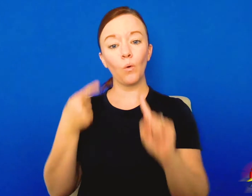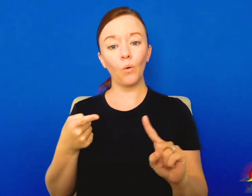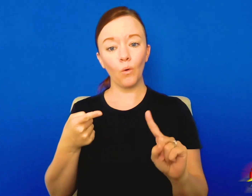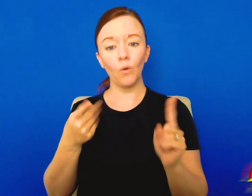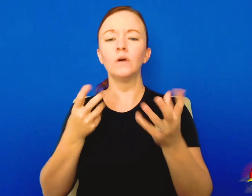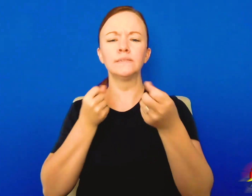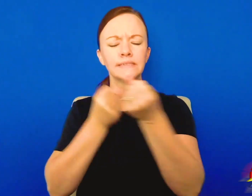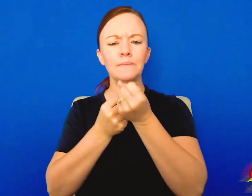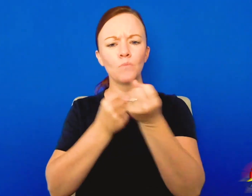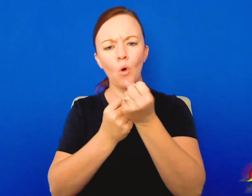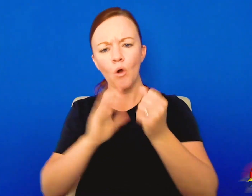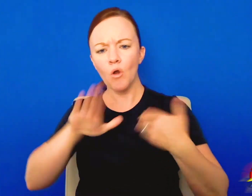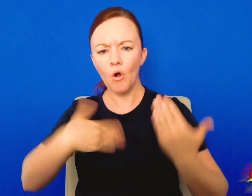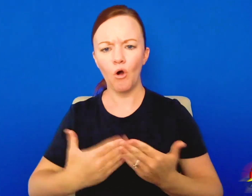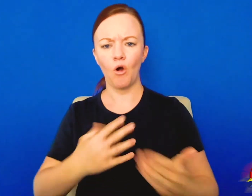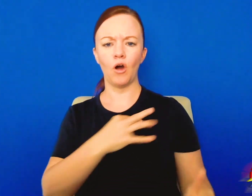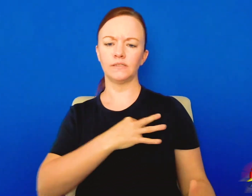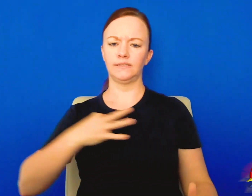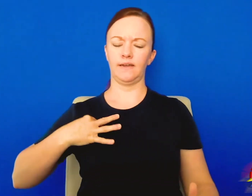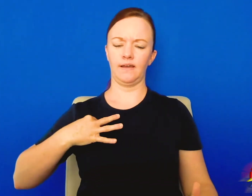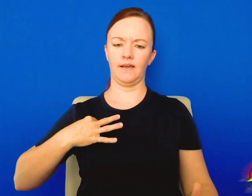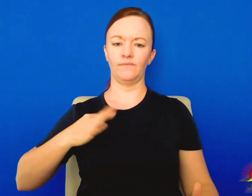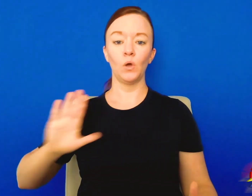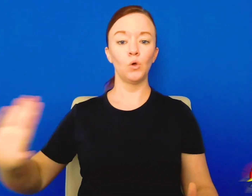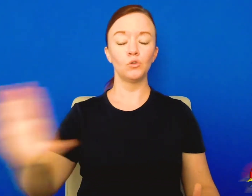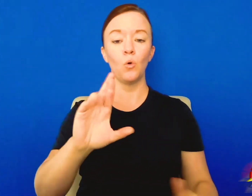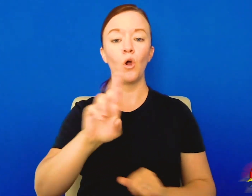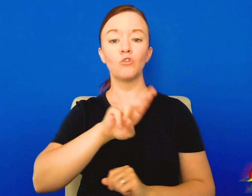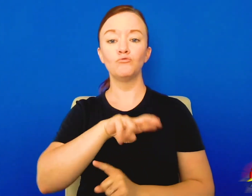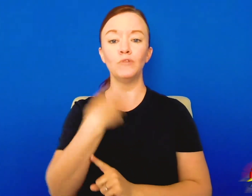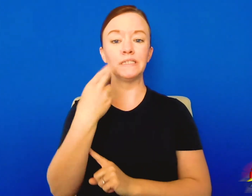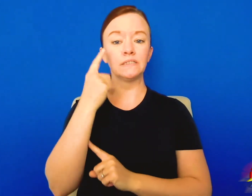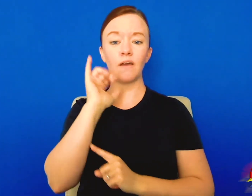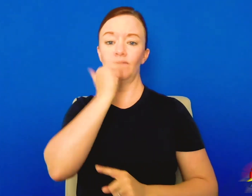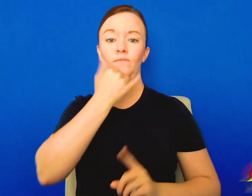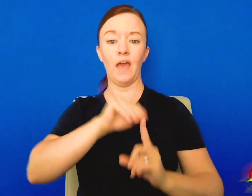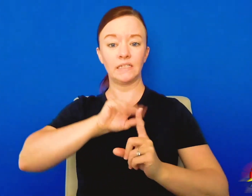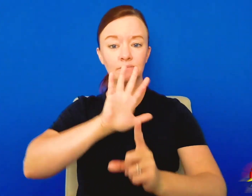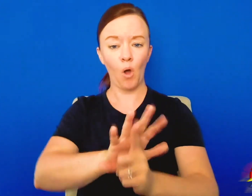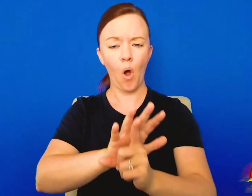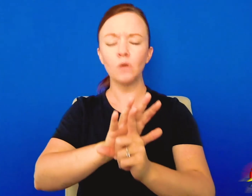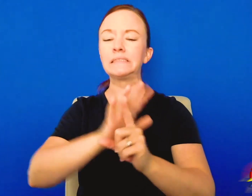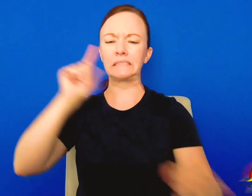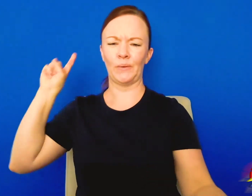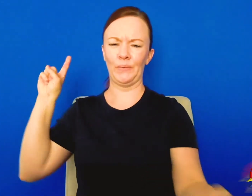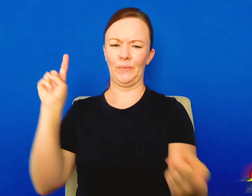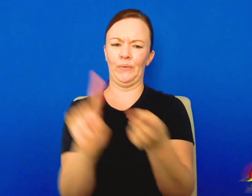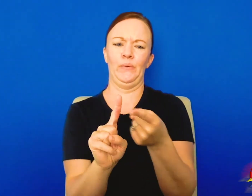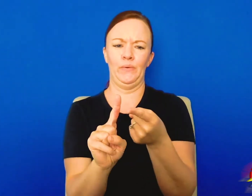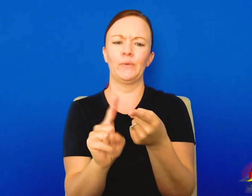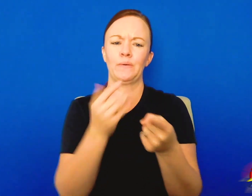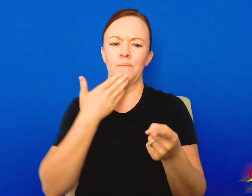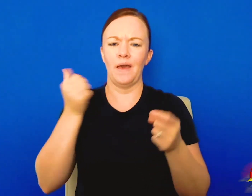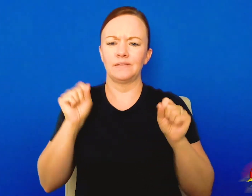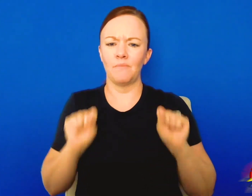THE GOAL OF THE AGENCY IS TO SUPPORT STAFF TO REDUCE RISK OF EMPLOYEES BEING EXPOSED TO